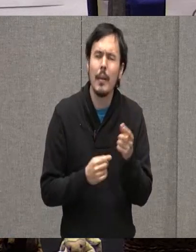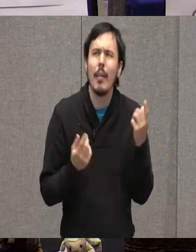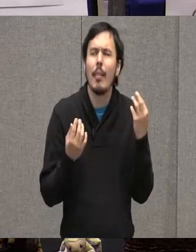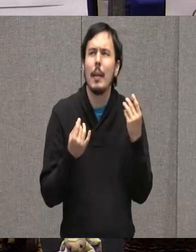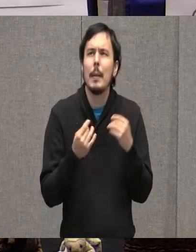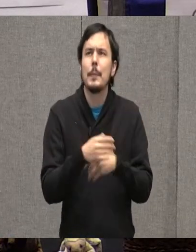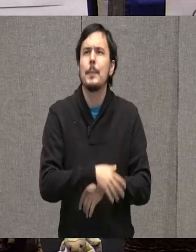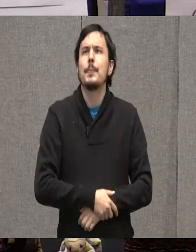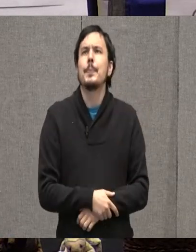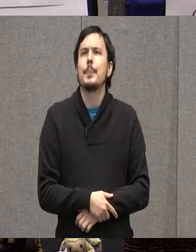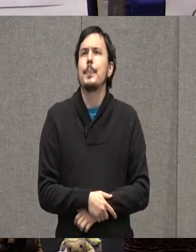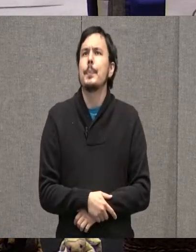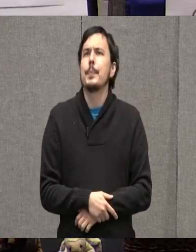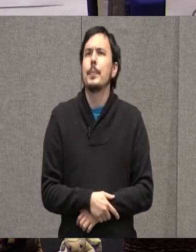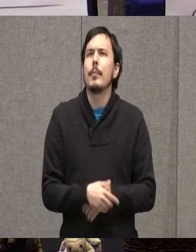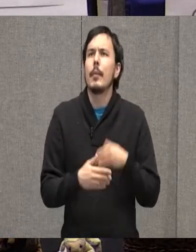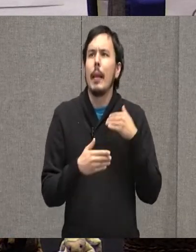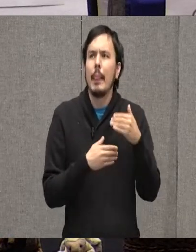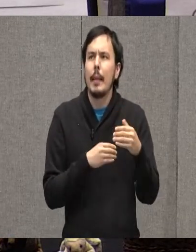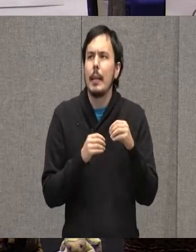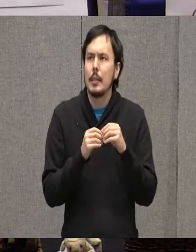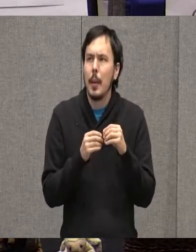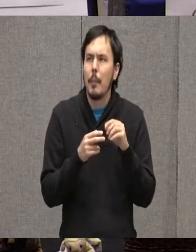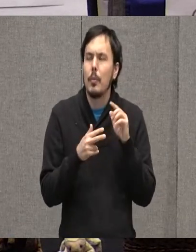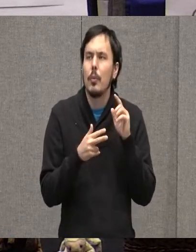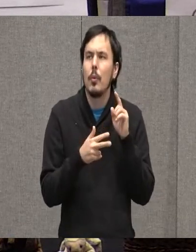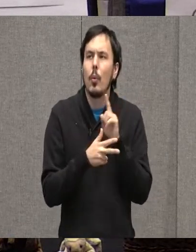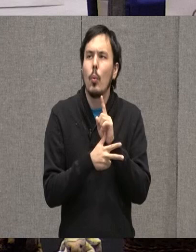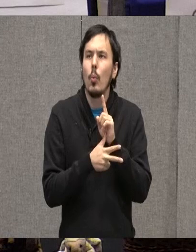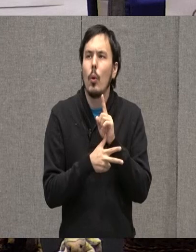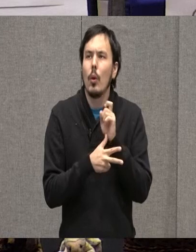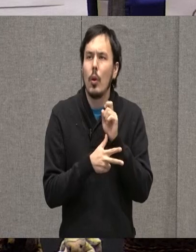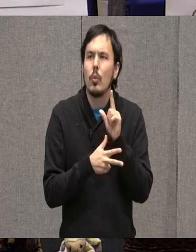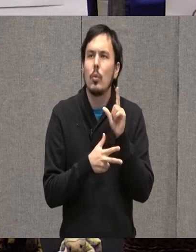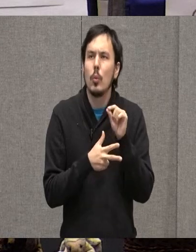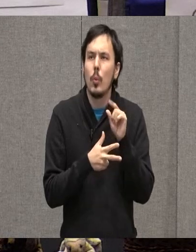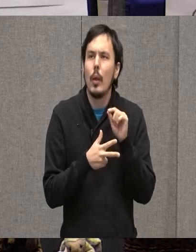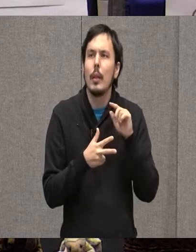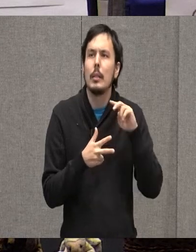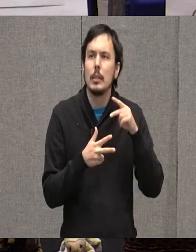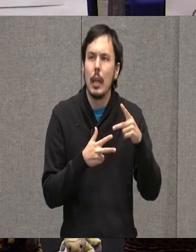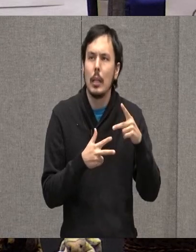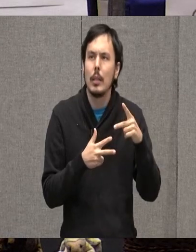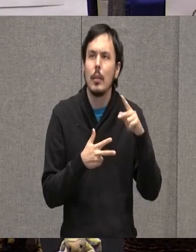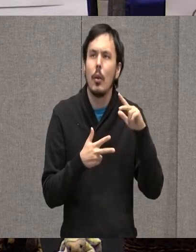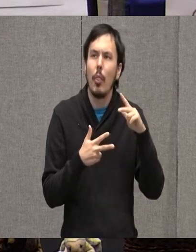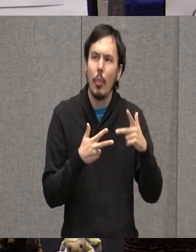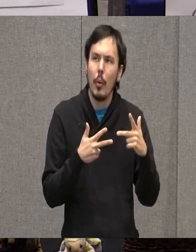what would our next number be after 120 and then the next number after that also.